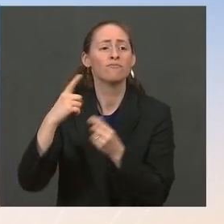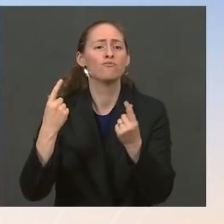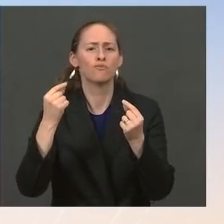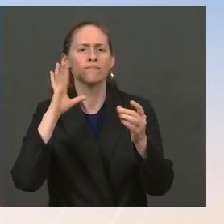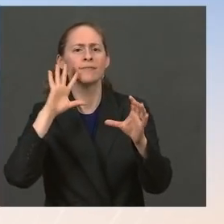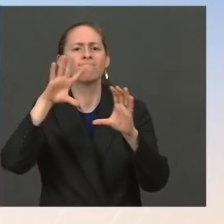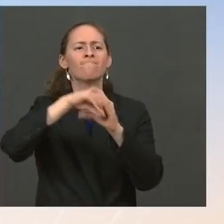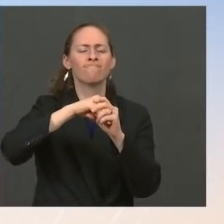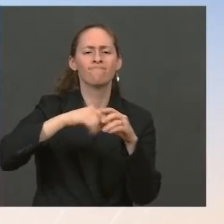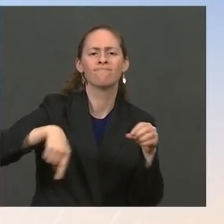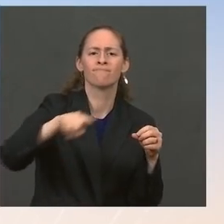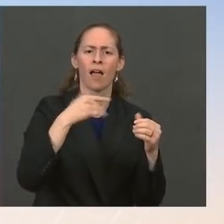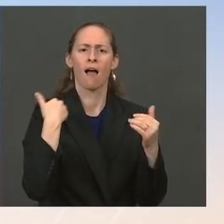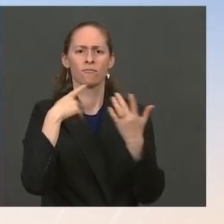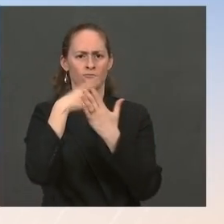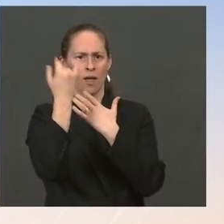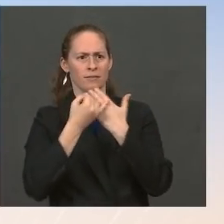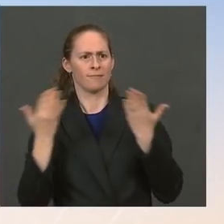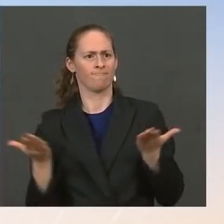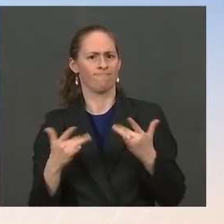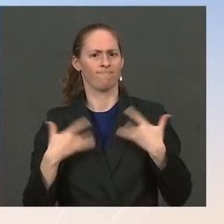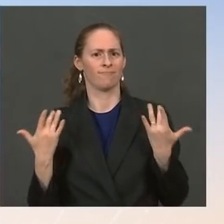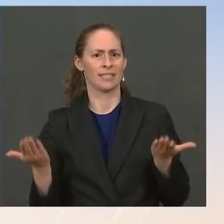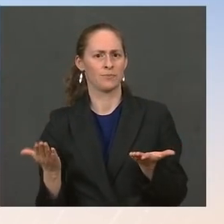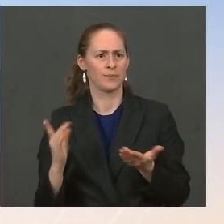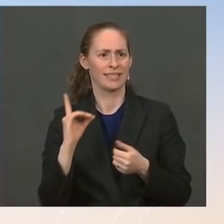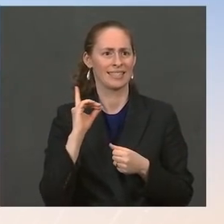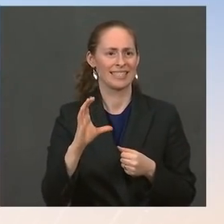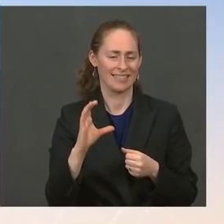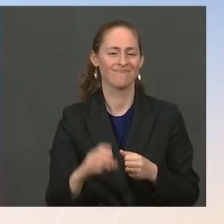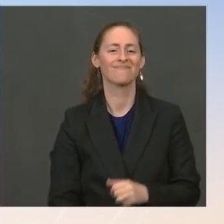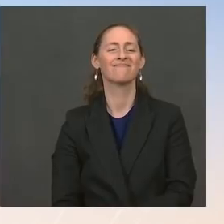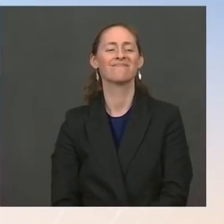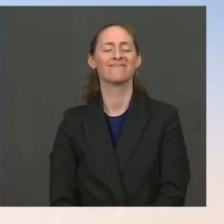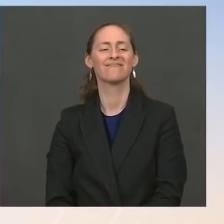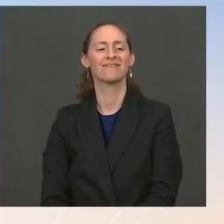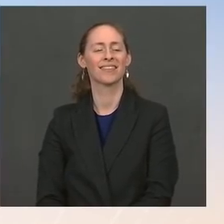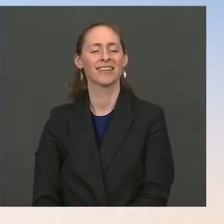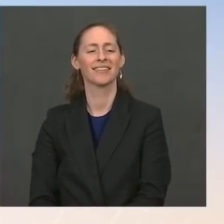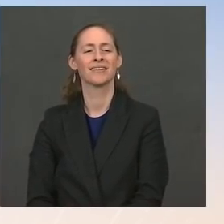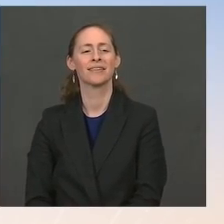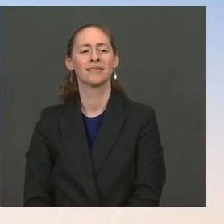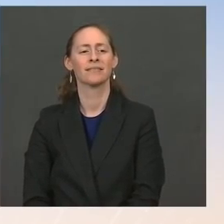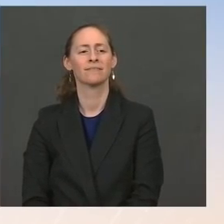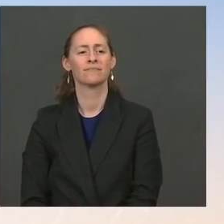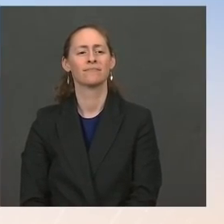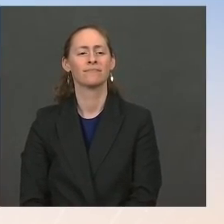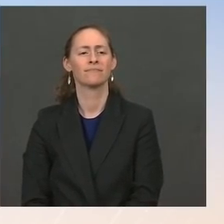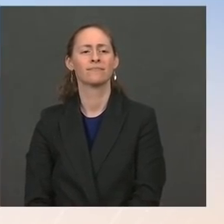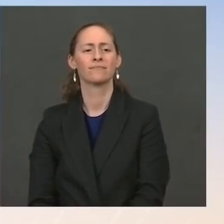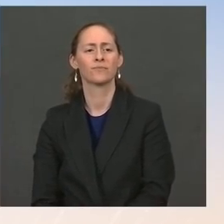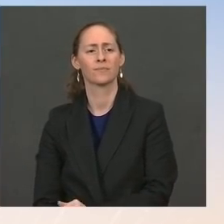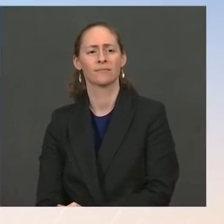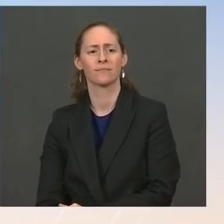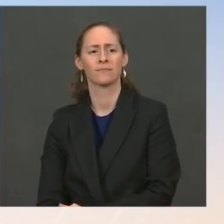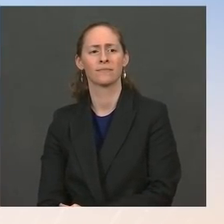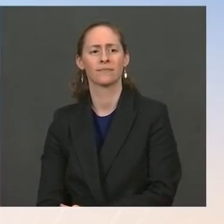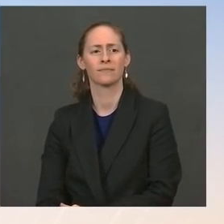will travel to Nantucket, Massachusetts, where they will remain for the Thanksgiving holiday. Aamer, why don't you kick us off? The Press: Thanks.